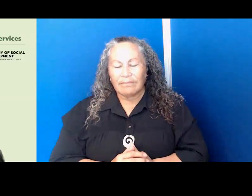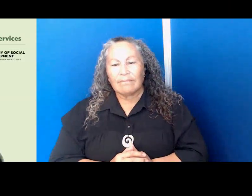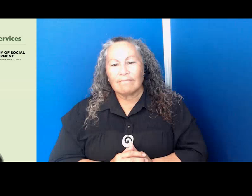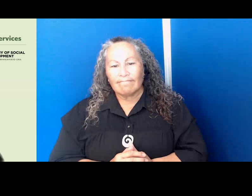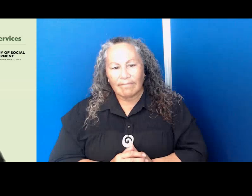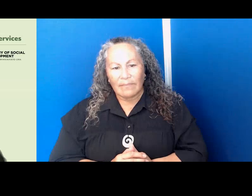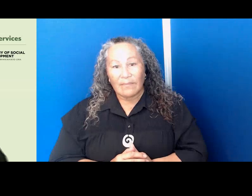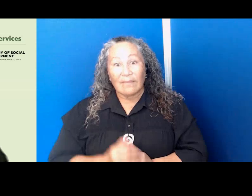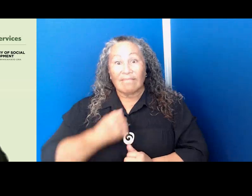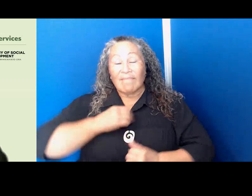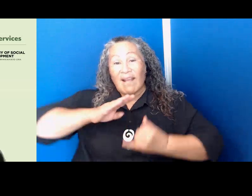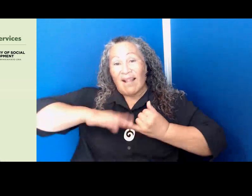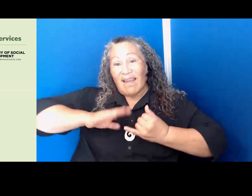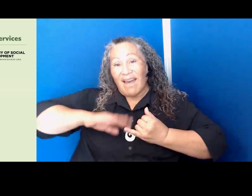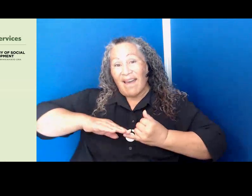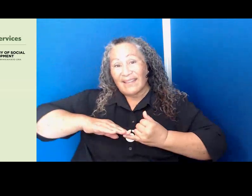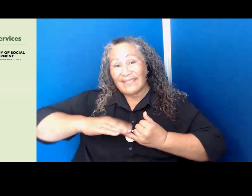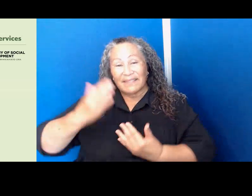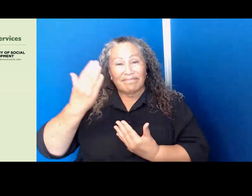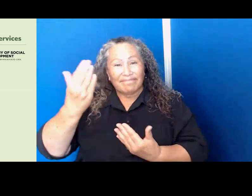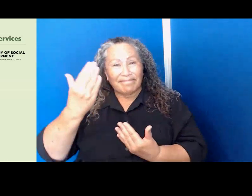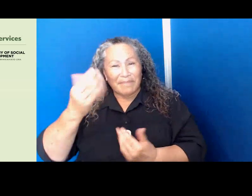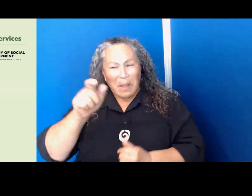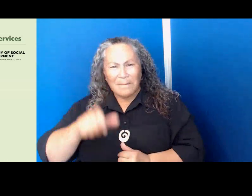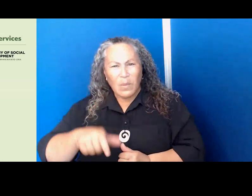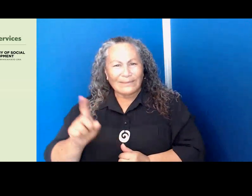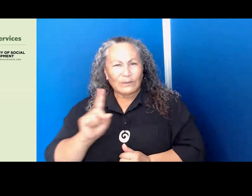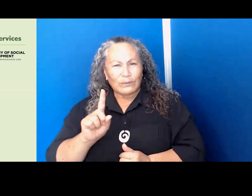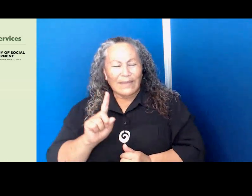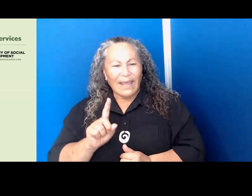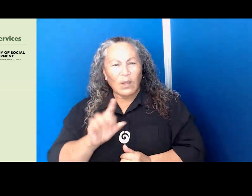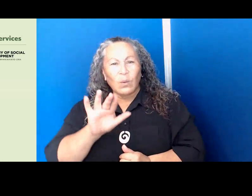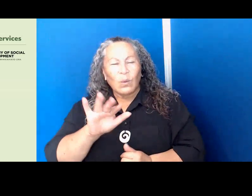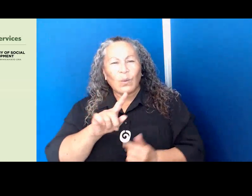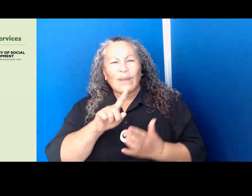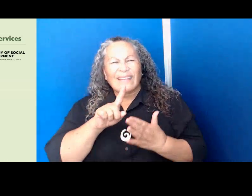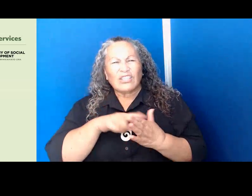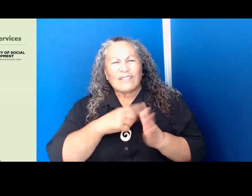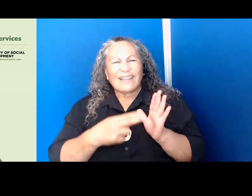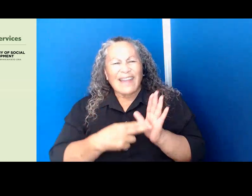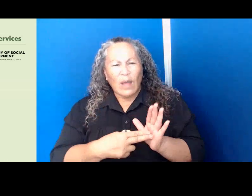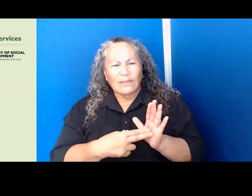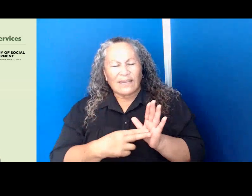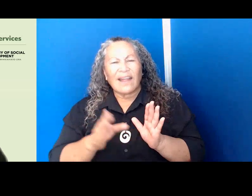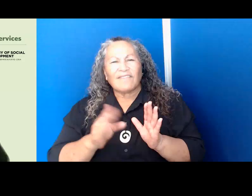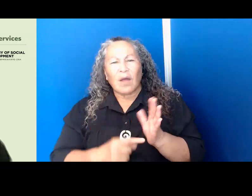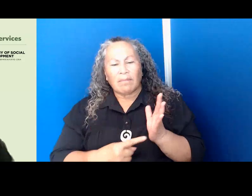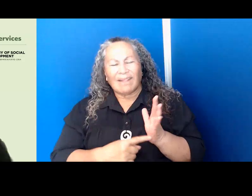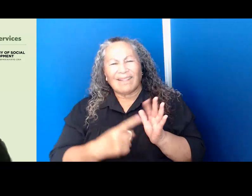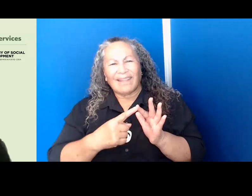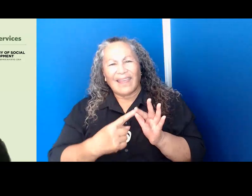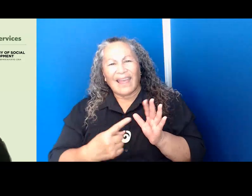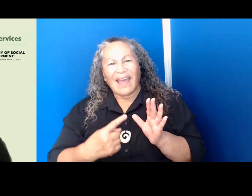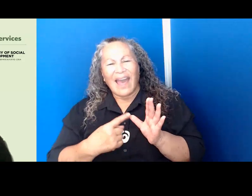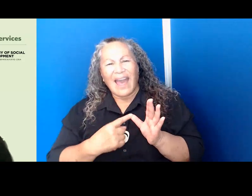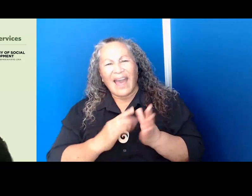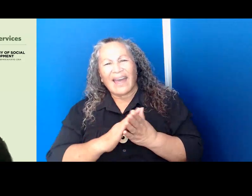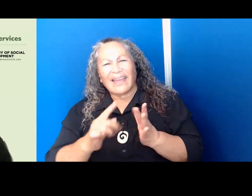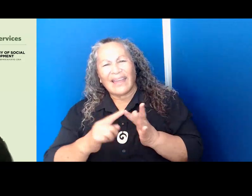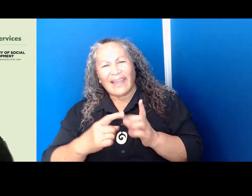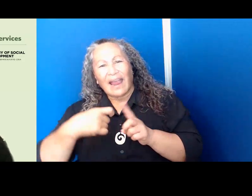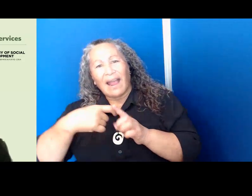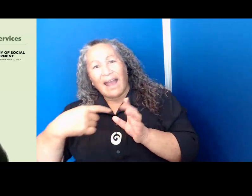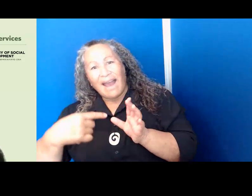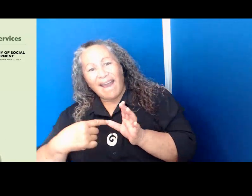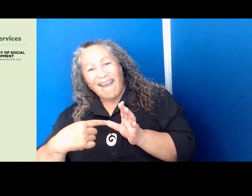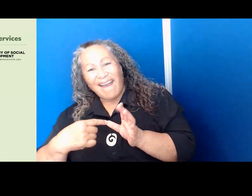last speaker for this session is Jessica Nelson from Te Ahi Kaa. We'll hear Jessica talking about